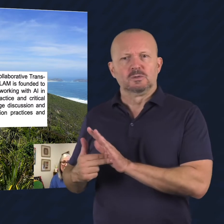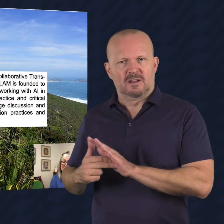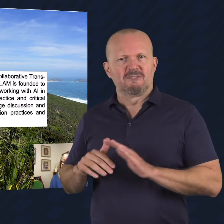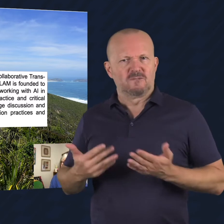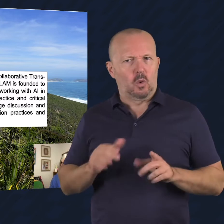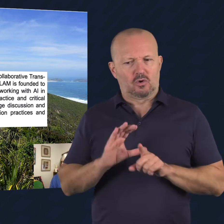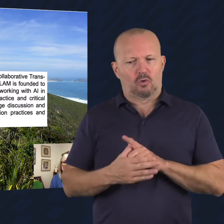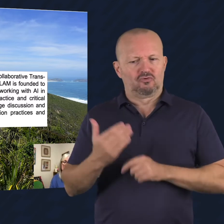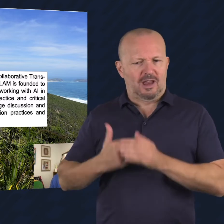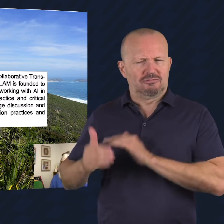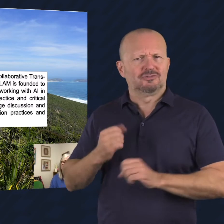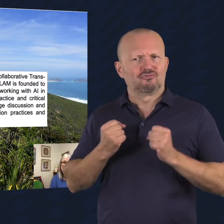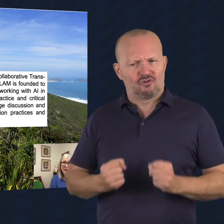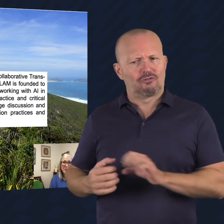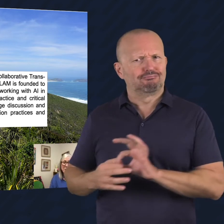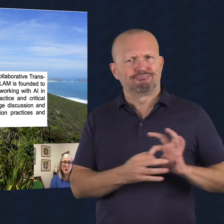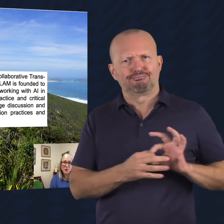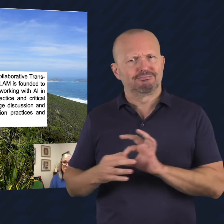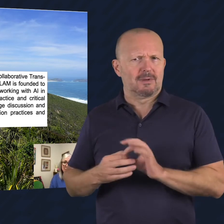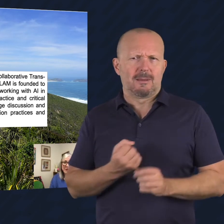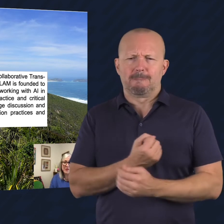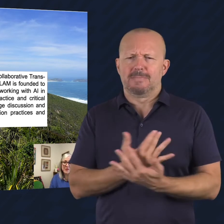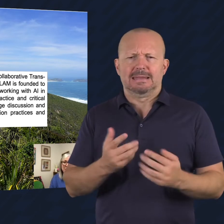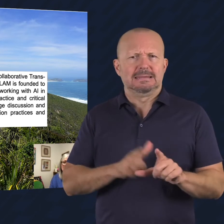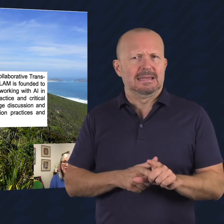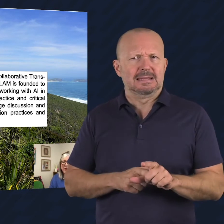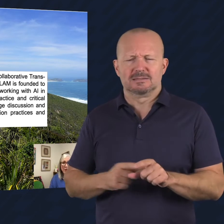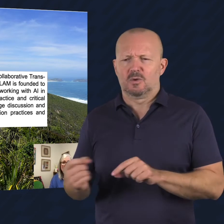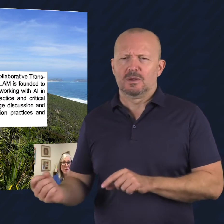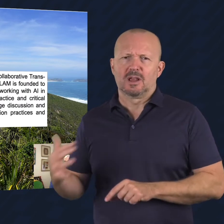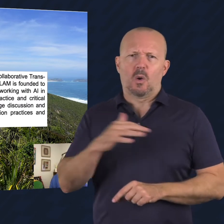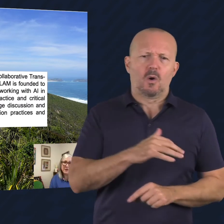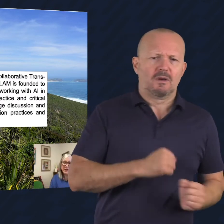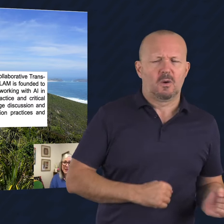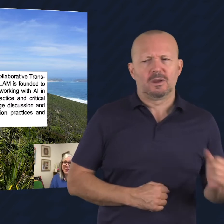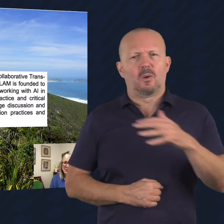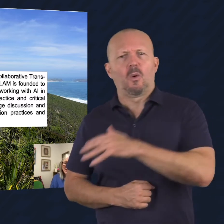between Australia and New Zealand when it comes to cultural heritage. We've had a long practice of attending each other's